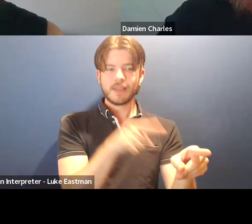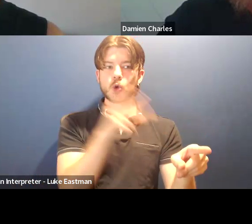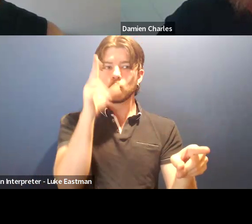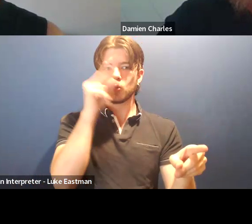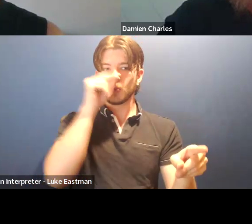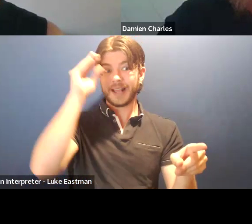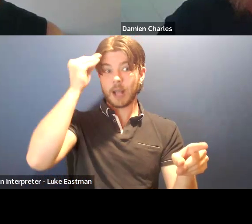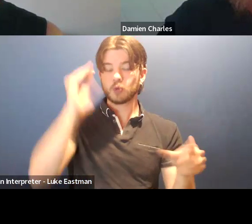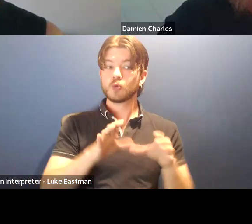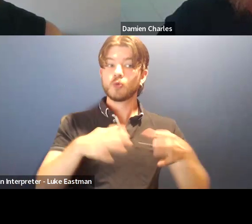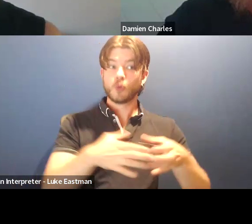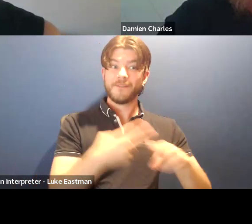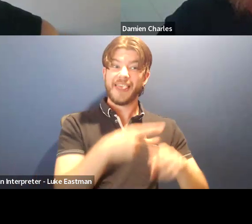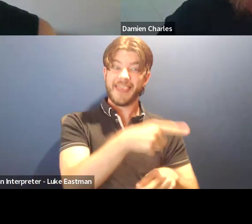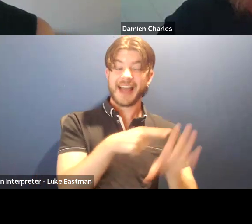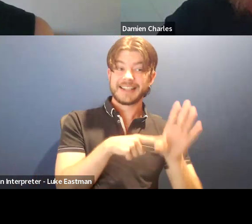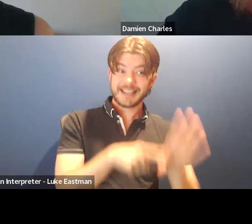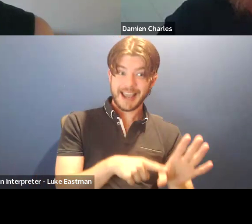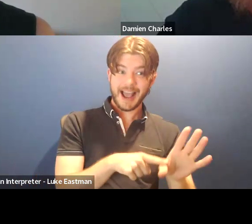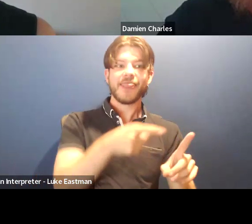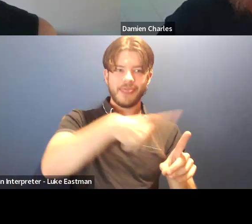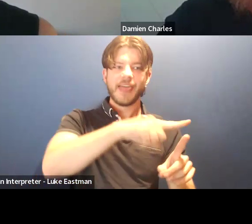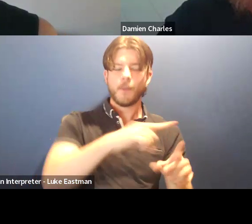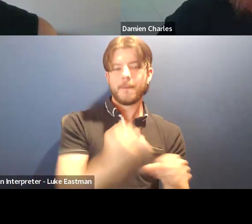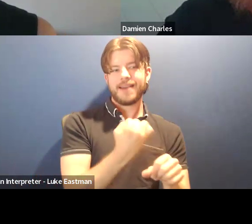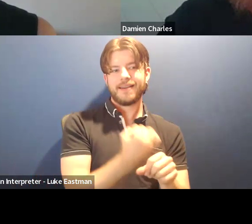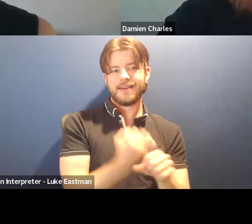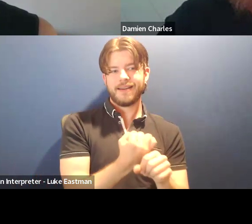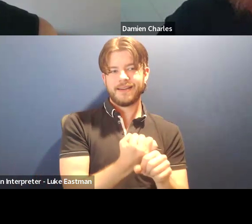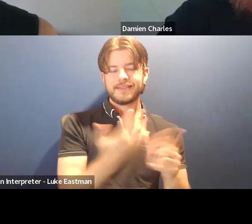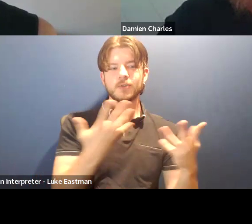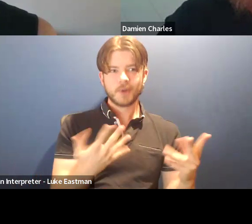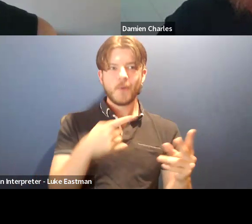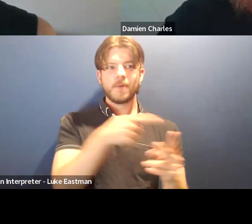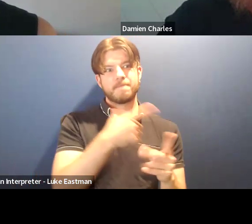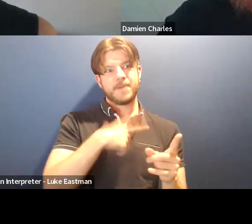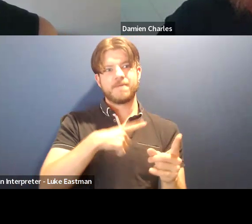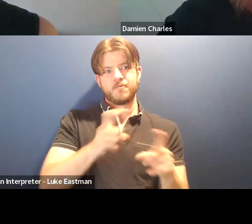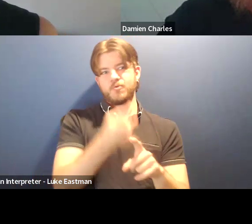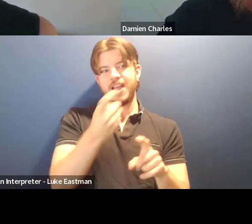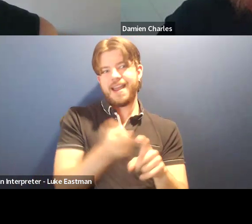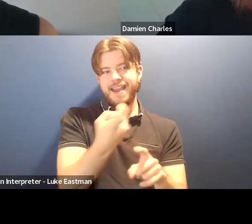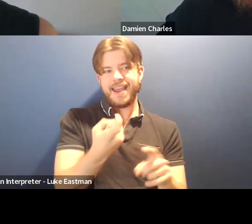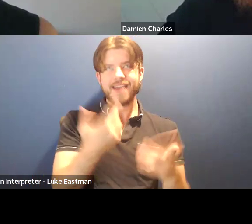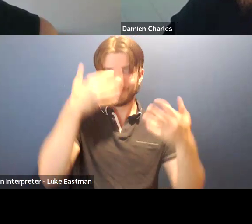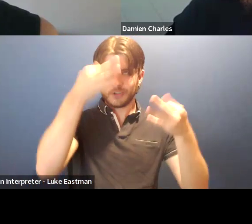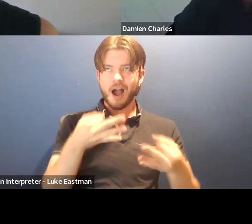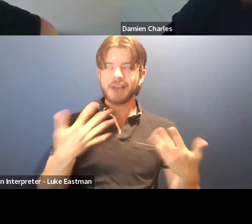group for that year were creating so I got to sell my crochet and through there